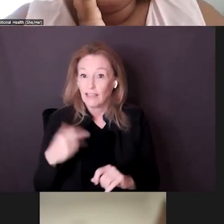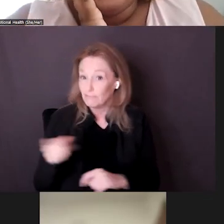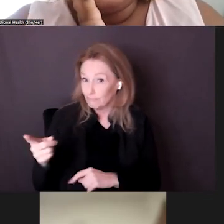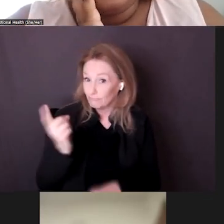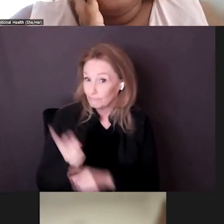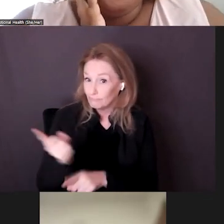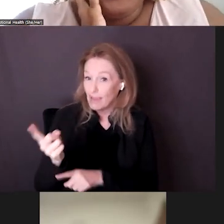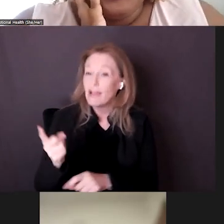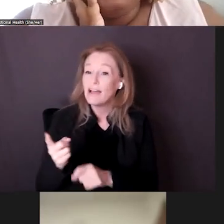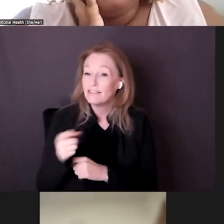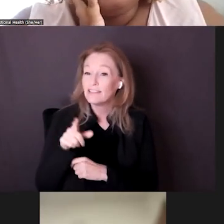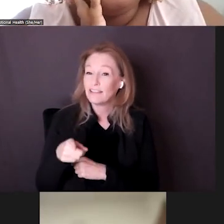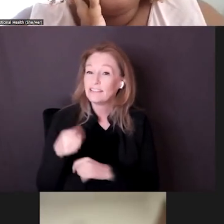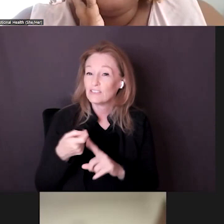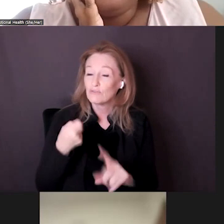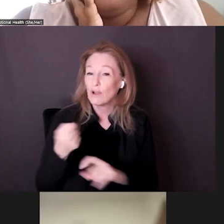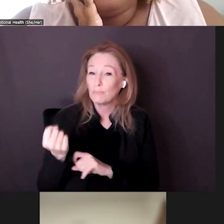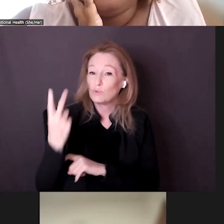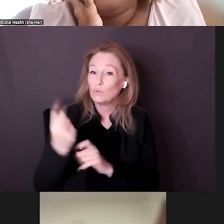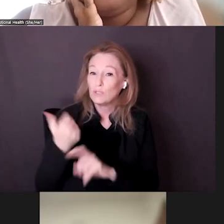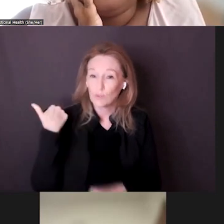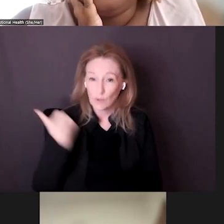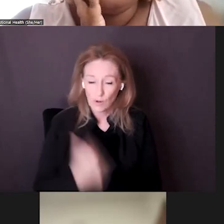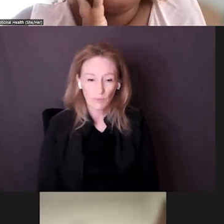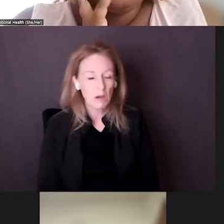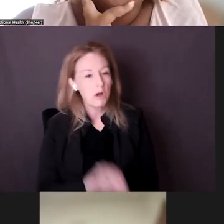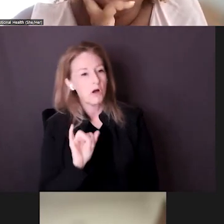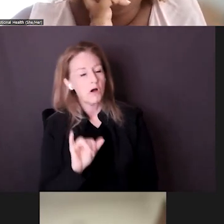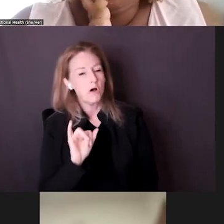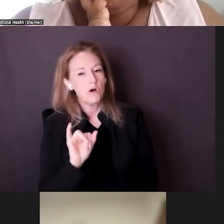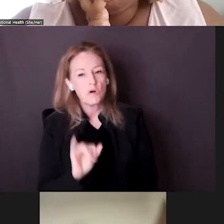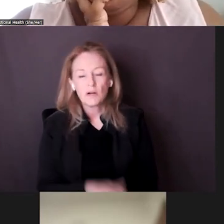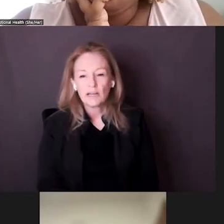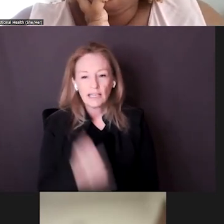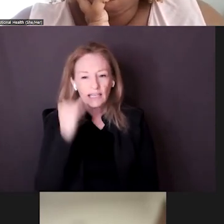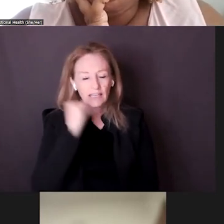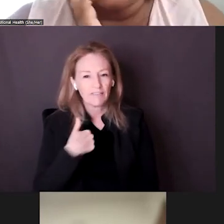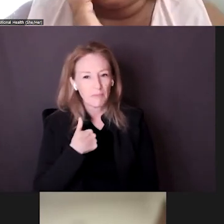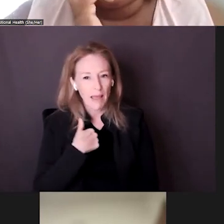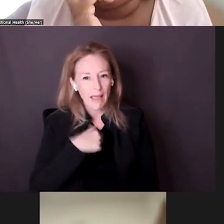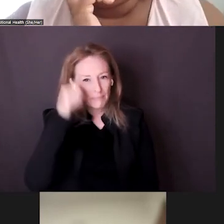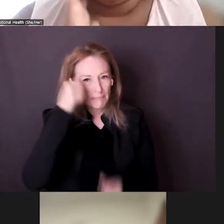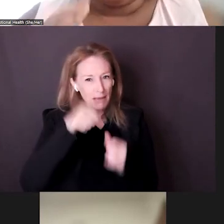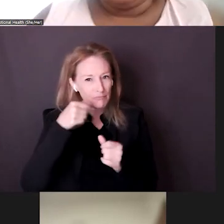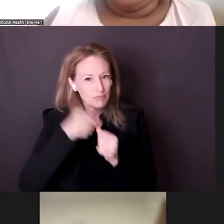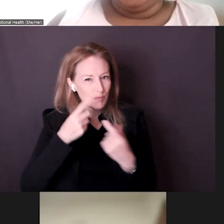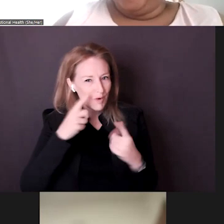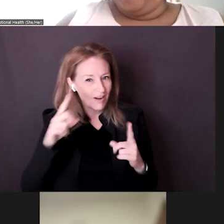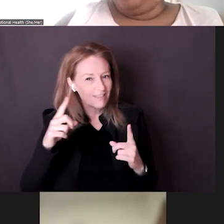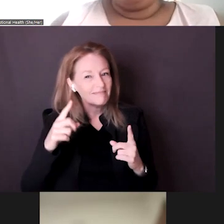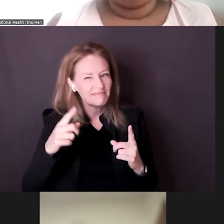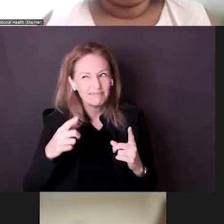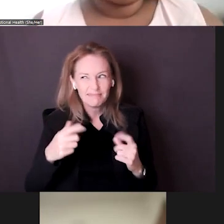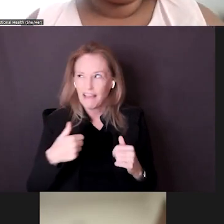IF MY MEMORY WORKED, I WOULD REMEMBER. CAN WE SEE WHAT THE